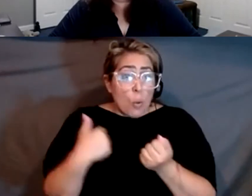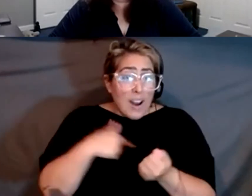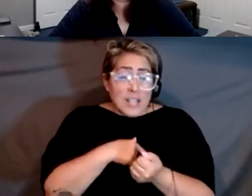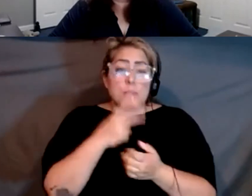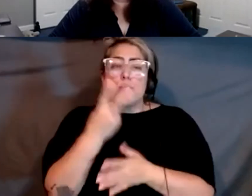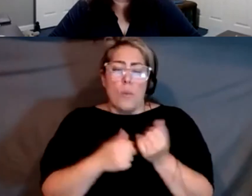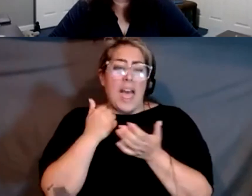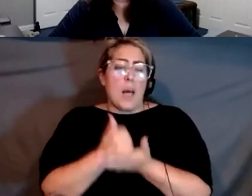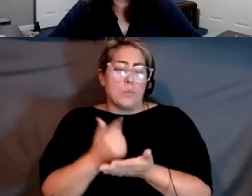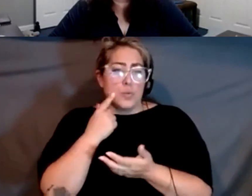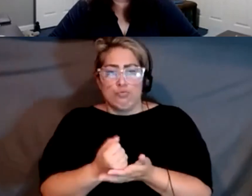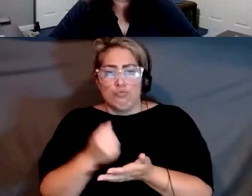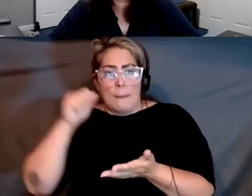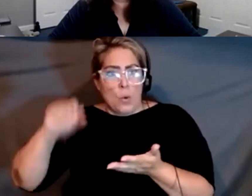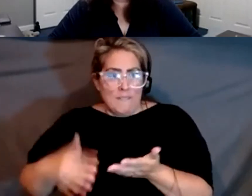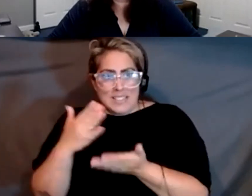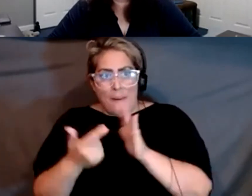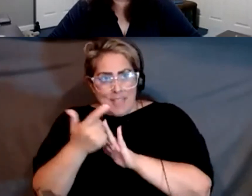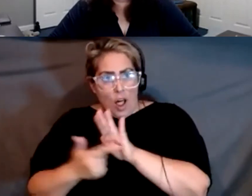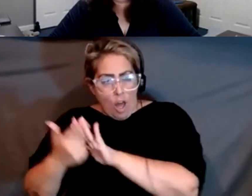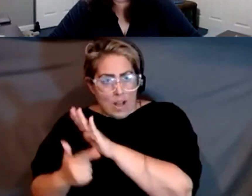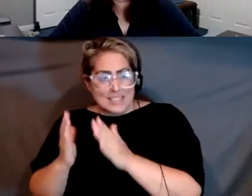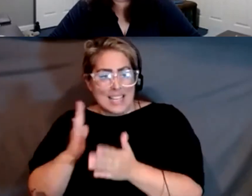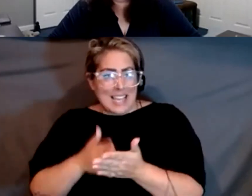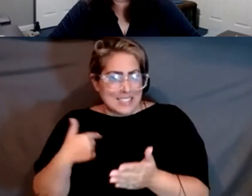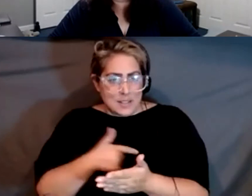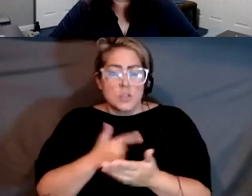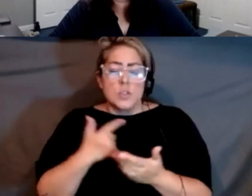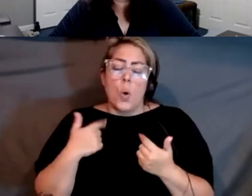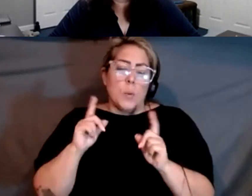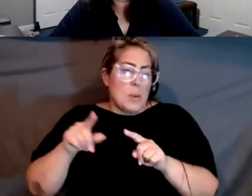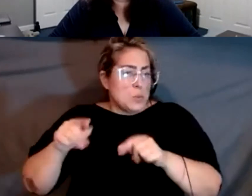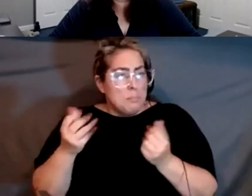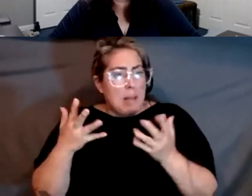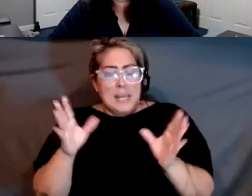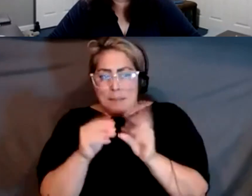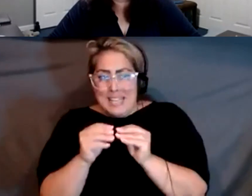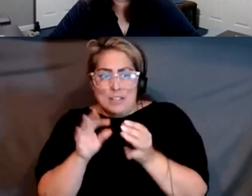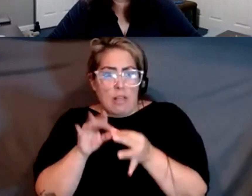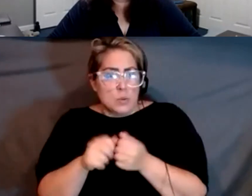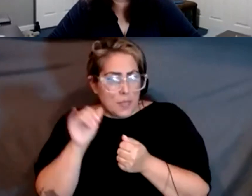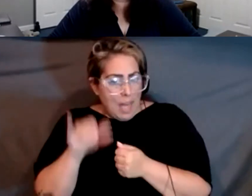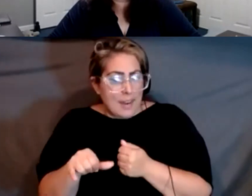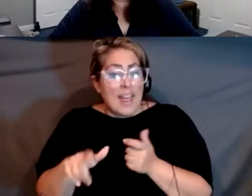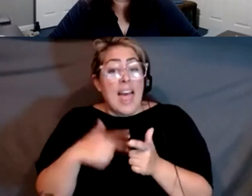A ton of meetings on that. And we pivoted to the state and said